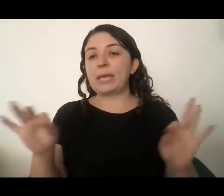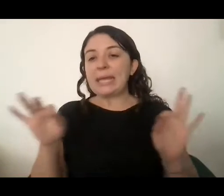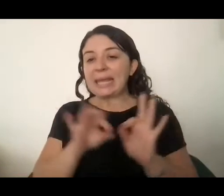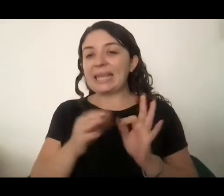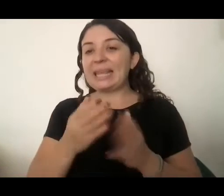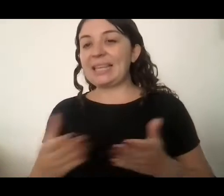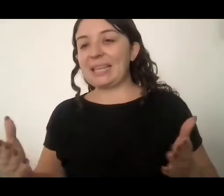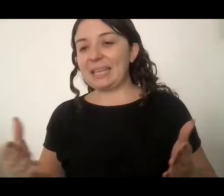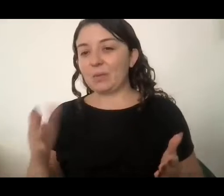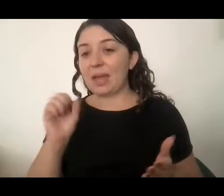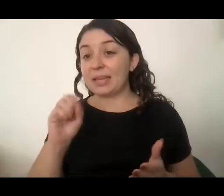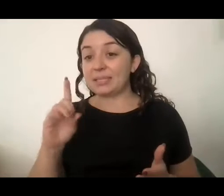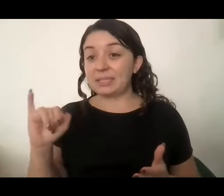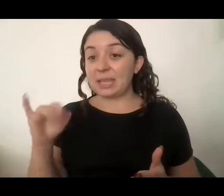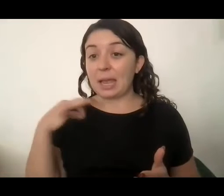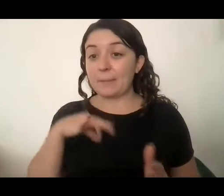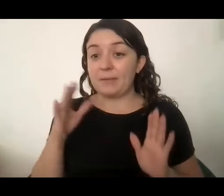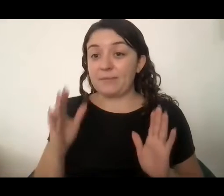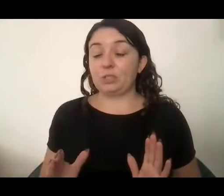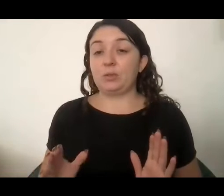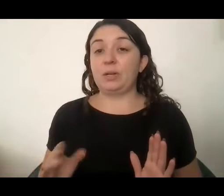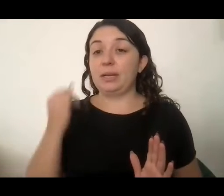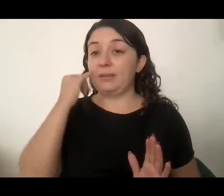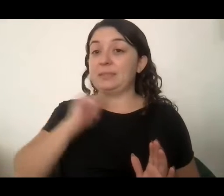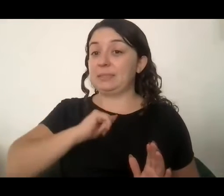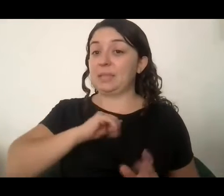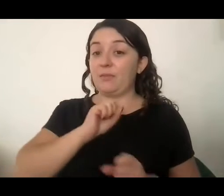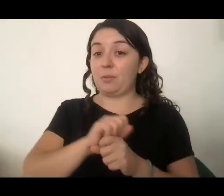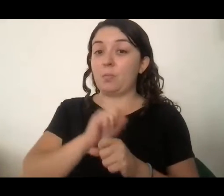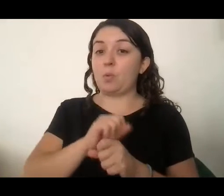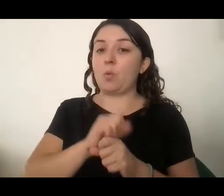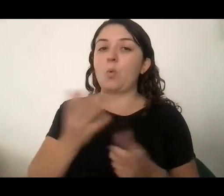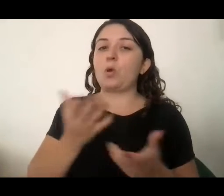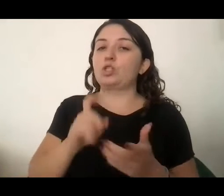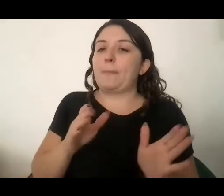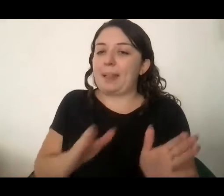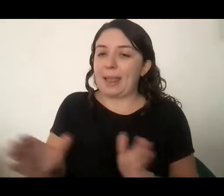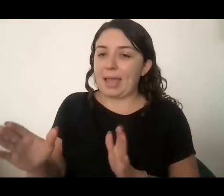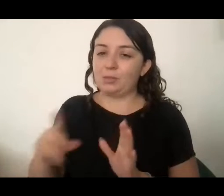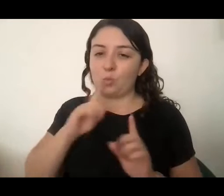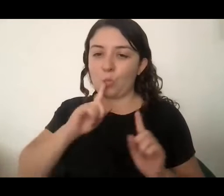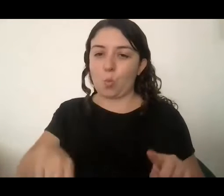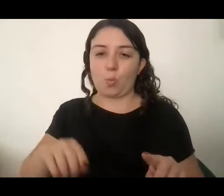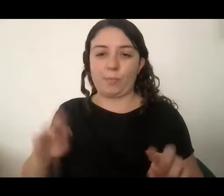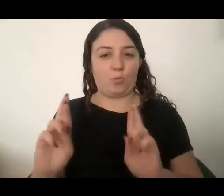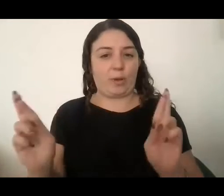beneficiaries who are self employed should plan to report to Social Security. So I'll give you a